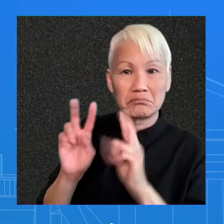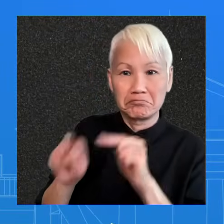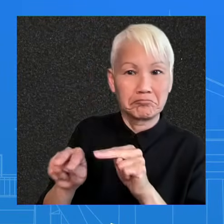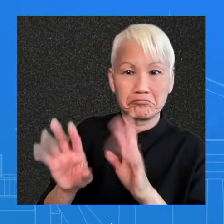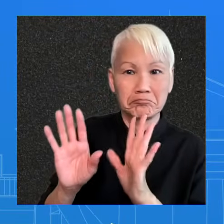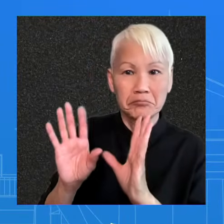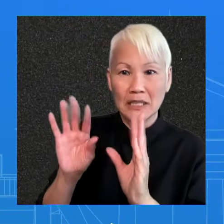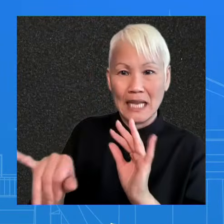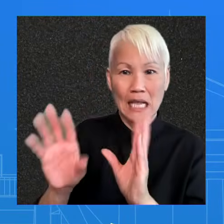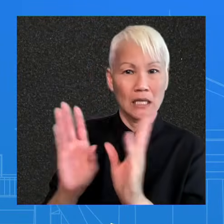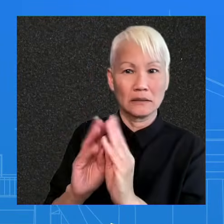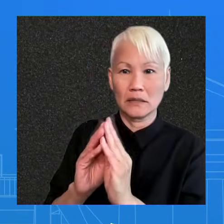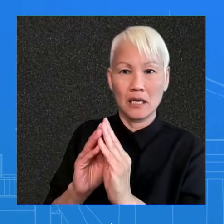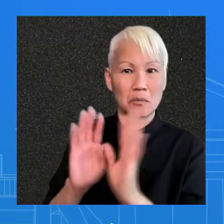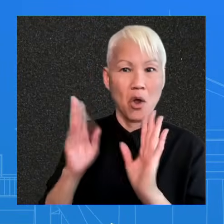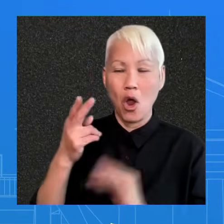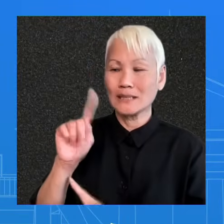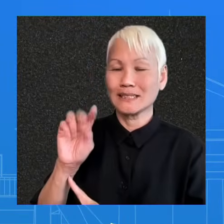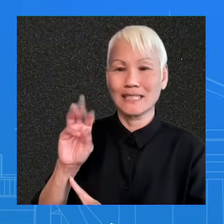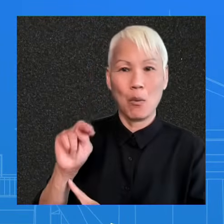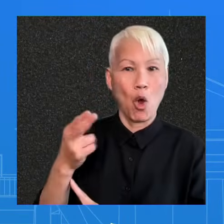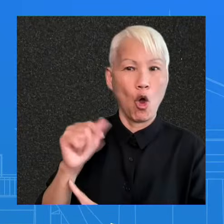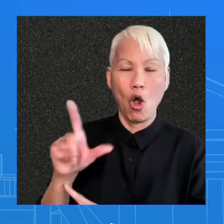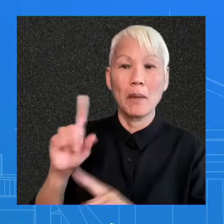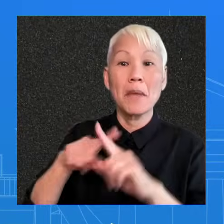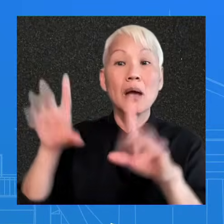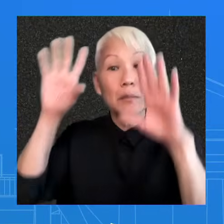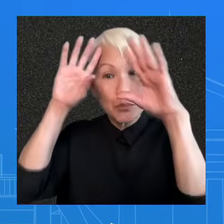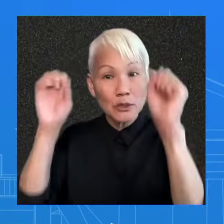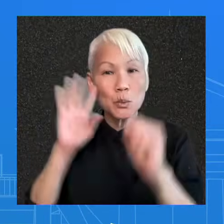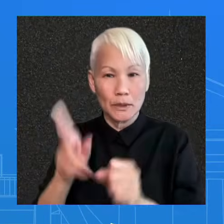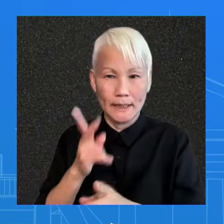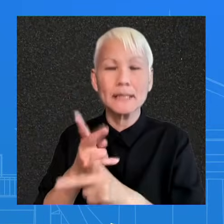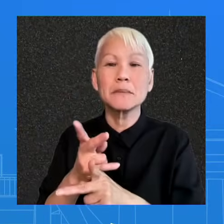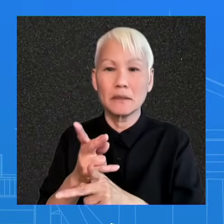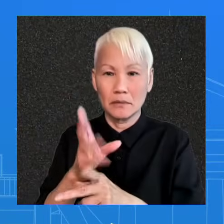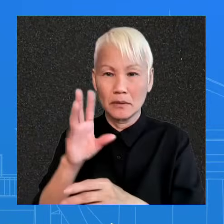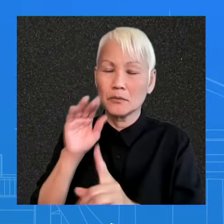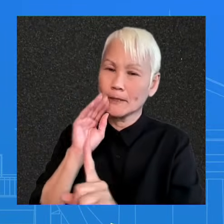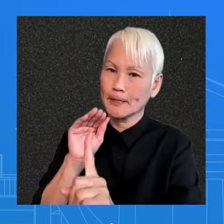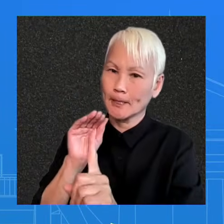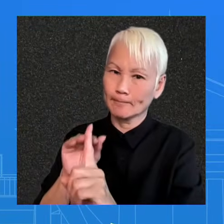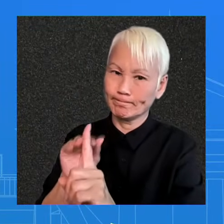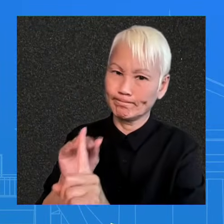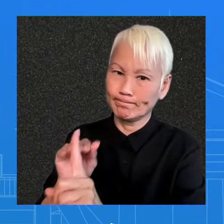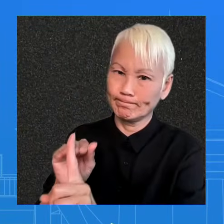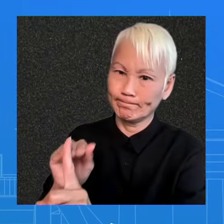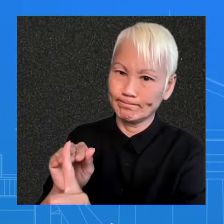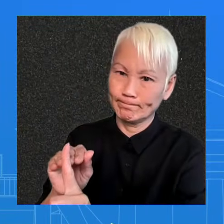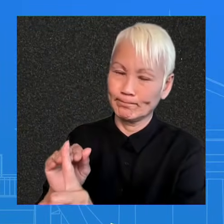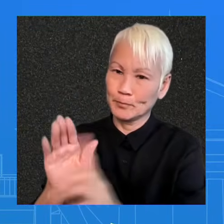which is that he will continue to call on Congress to restore Roe v. Wade. And so if you know the particulars of Roe v. --v.